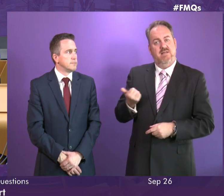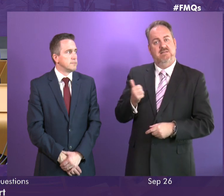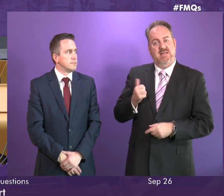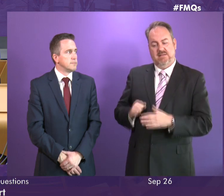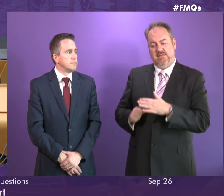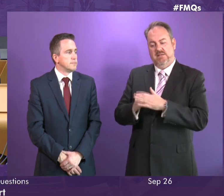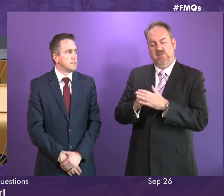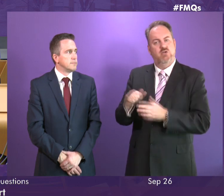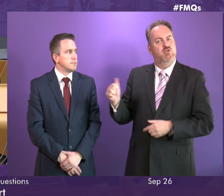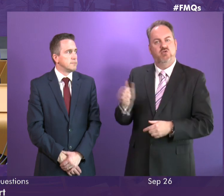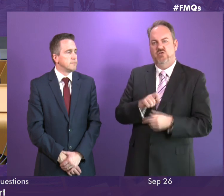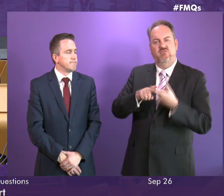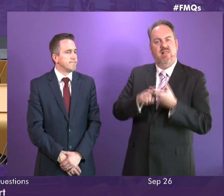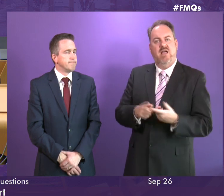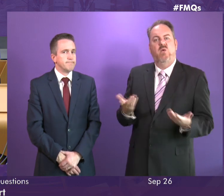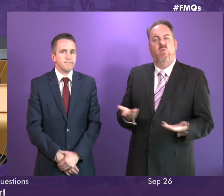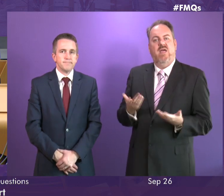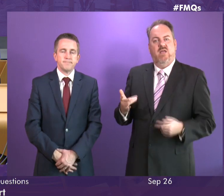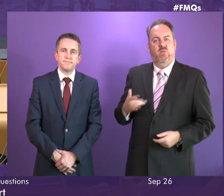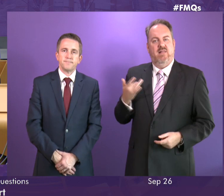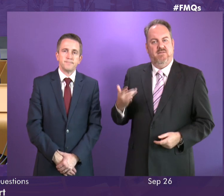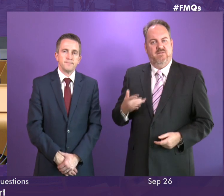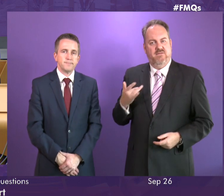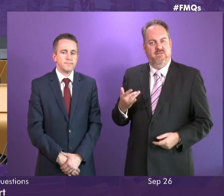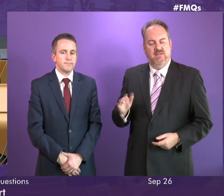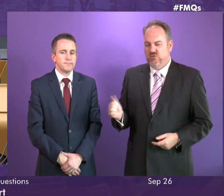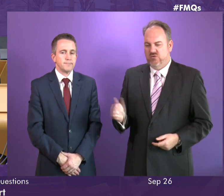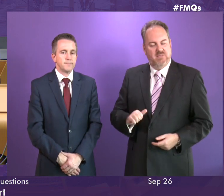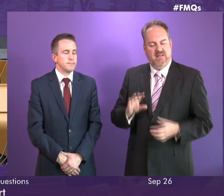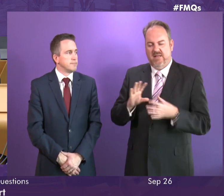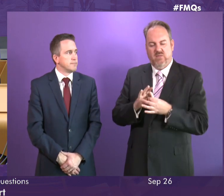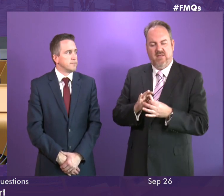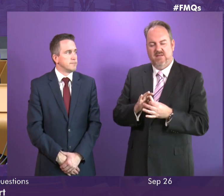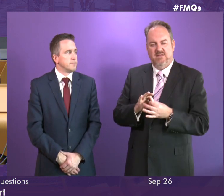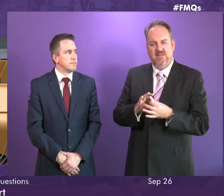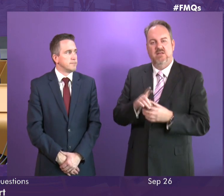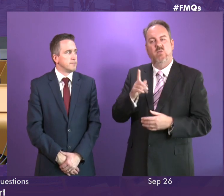not be dependent on a postcode lottery, and that the solution is a major shift in policy